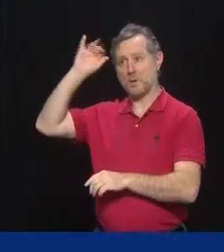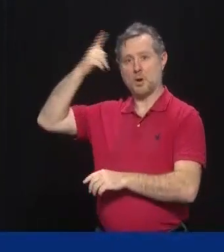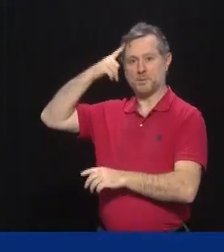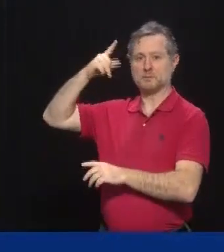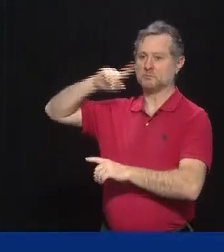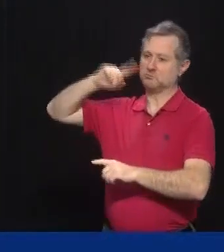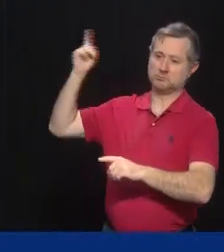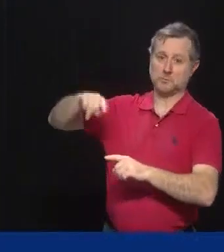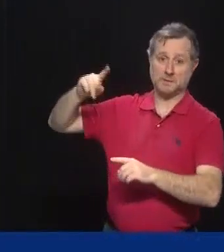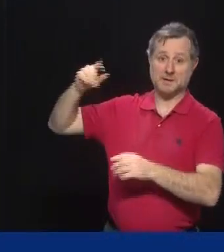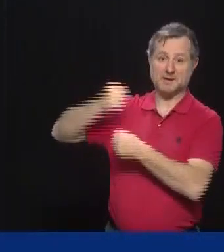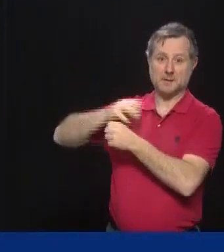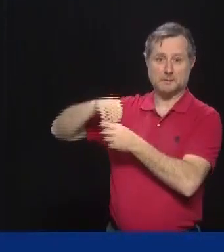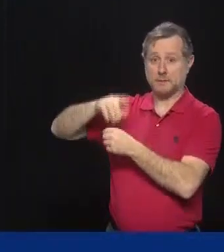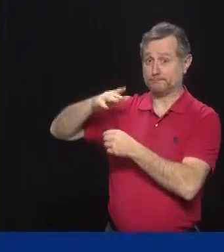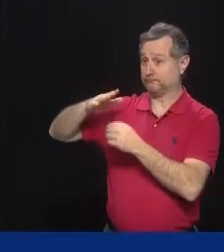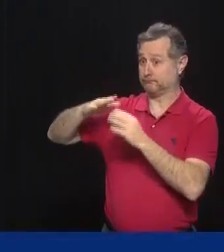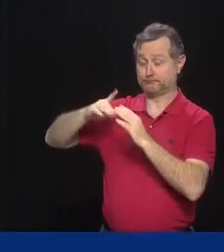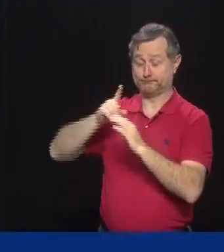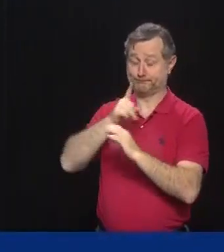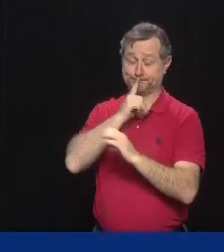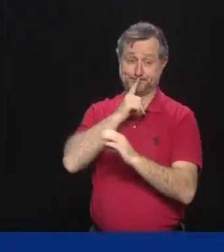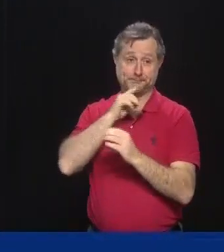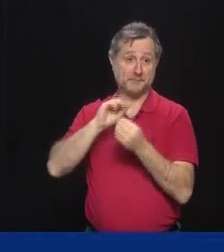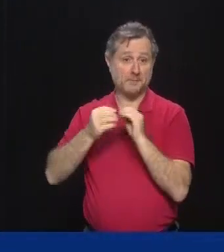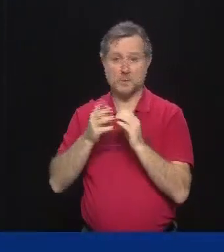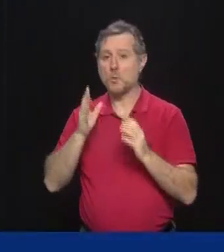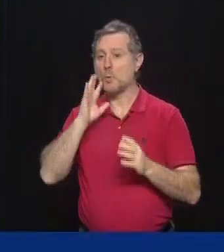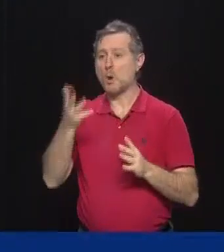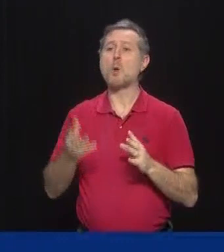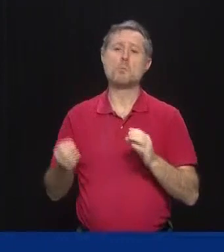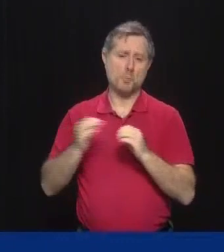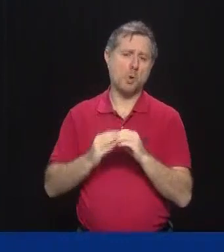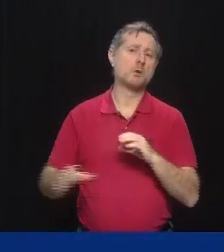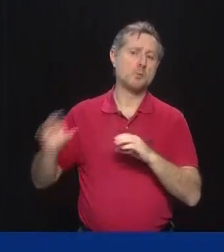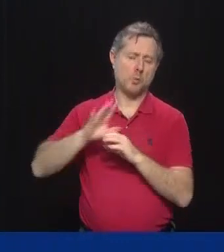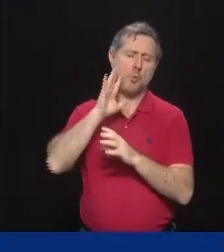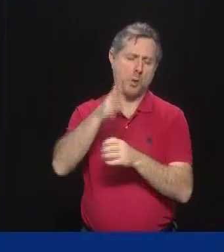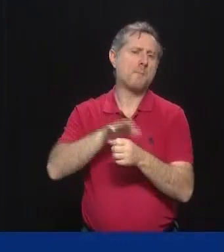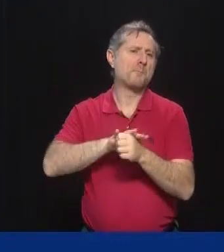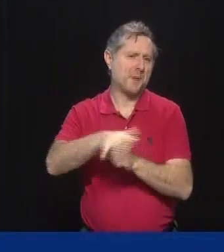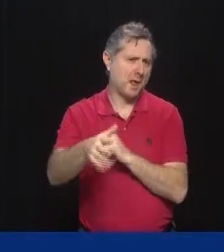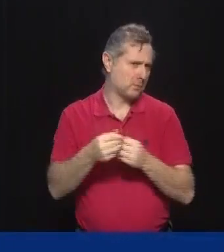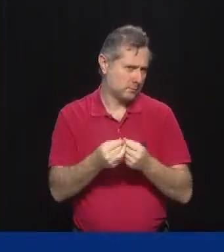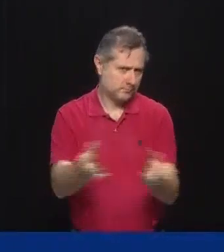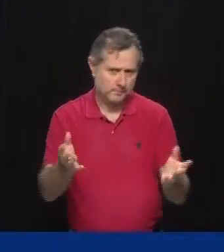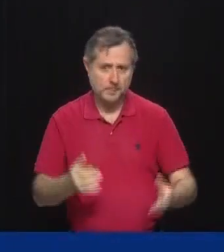CHAIN PHARMACIES GET TENS OF THOUSANDS OF ADDITIONAL DOSES DIRECTLY FROM THE FEDERAL GOVERNMENT. THAT NUMBER IS NOT IN HERE.